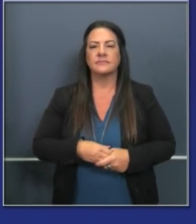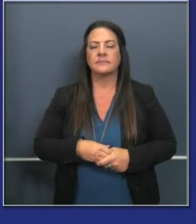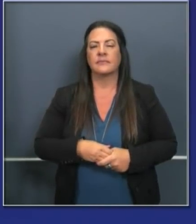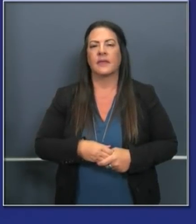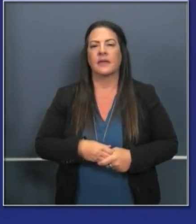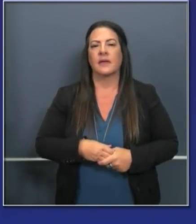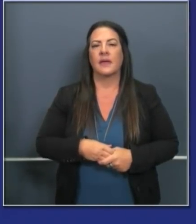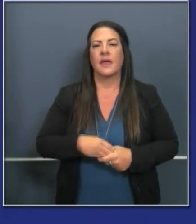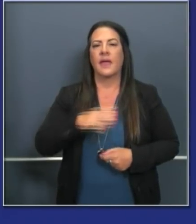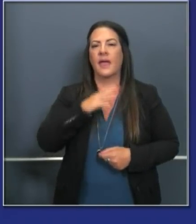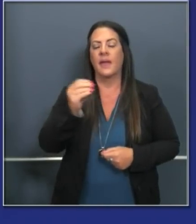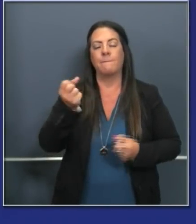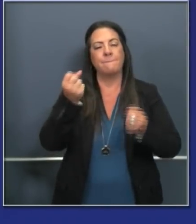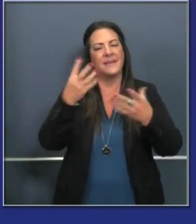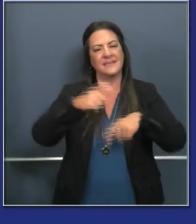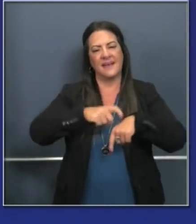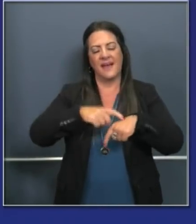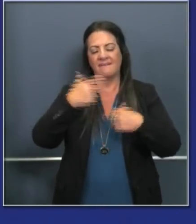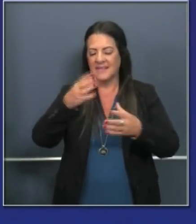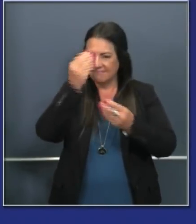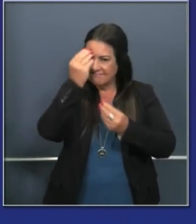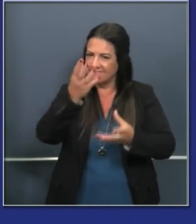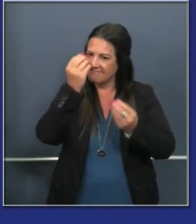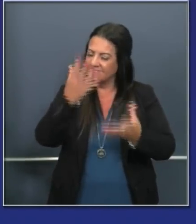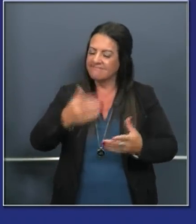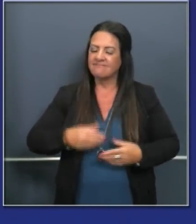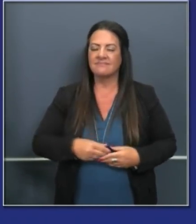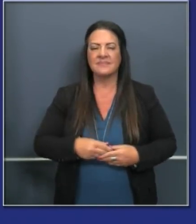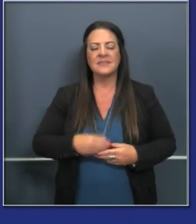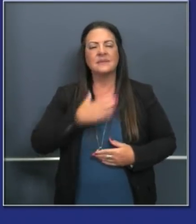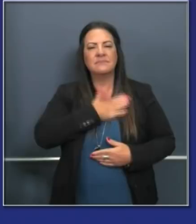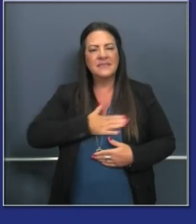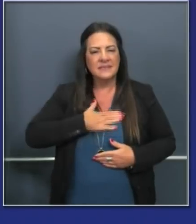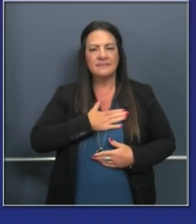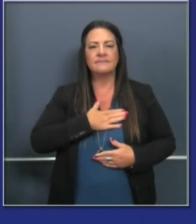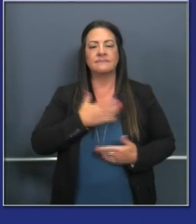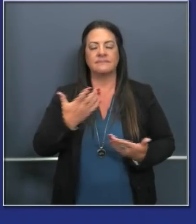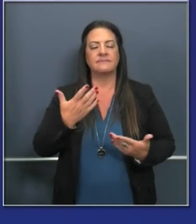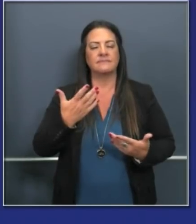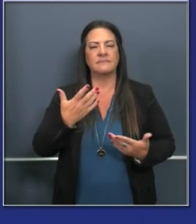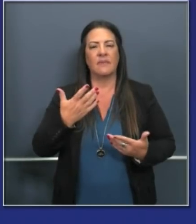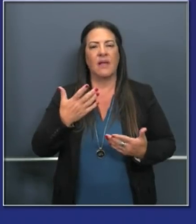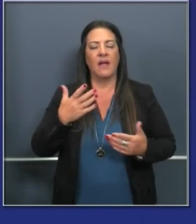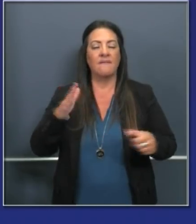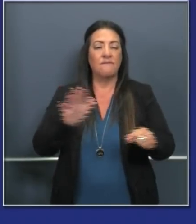POINTS OF OBVIOUS AND REAL CONCERN ACCORDINGLY WE MARK THIS WE'VE MADE THIS POINT